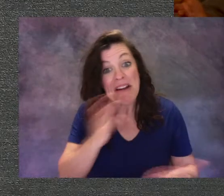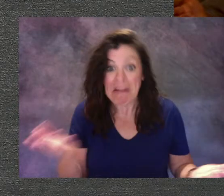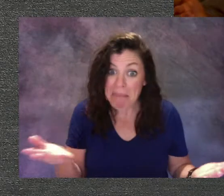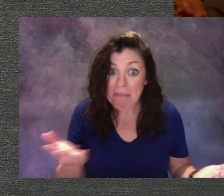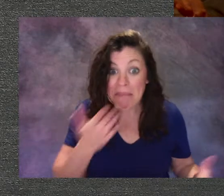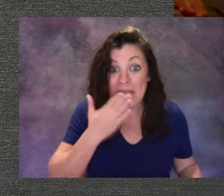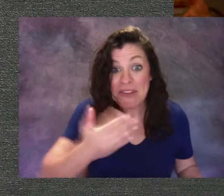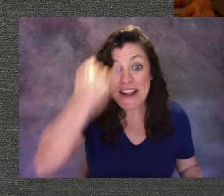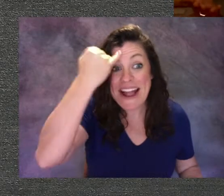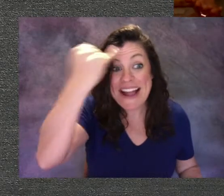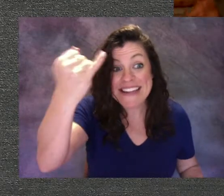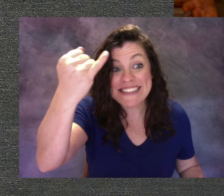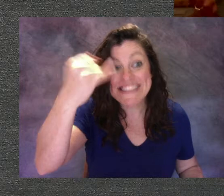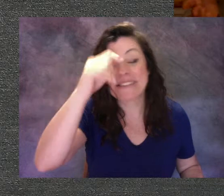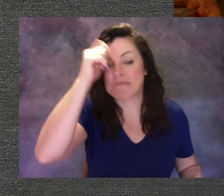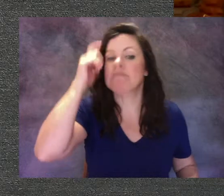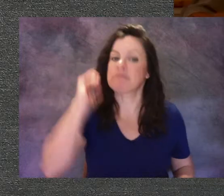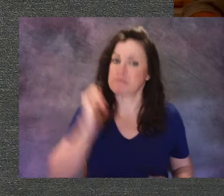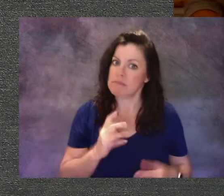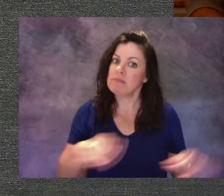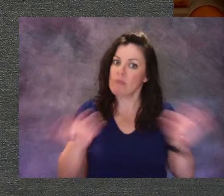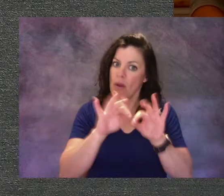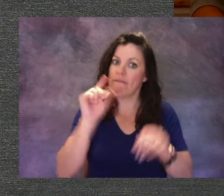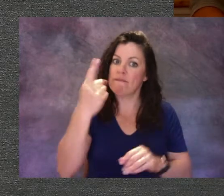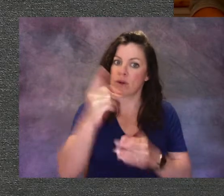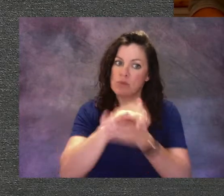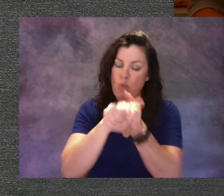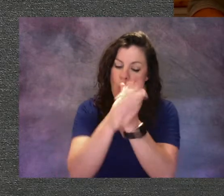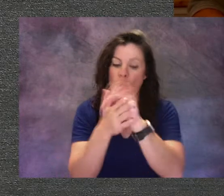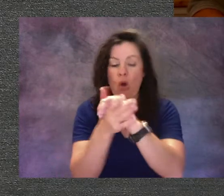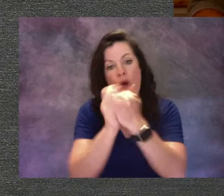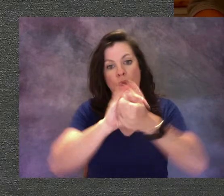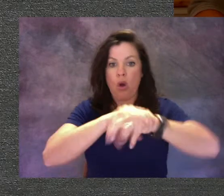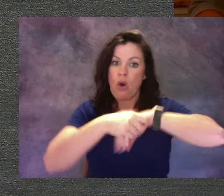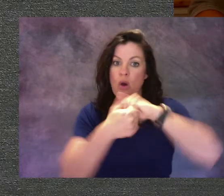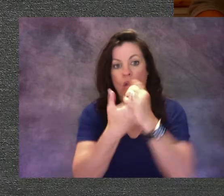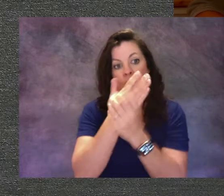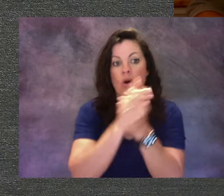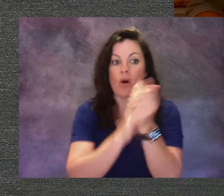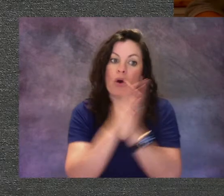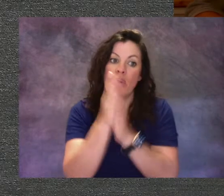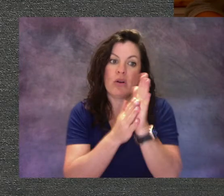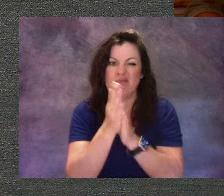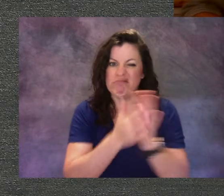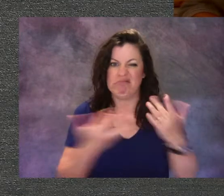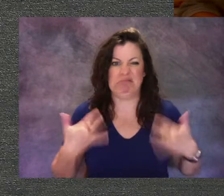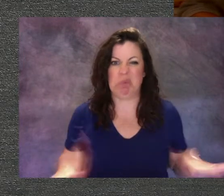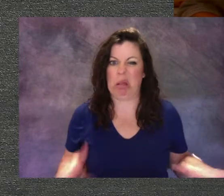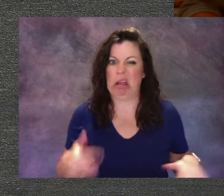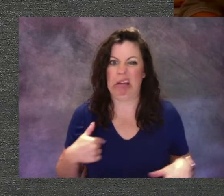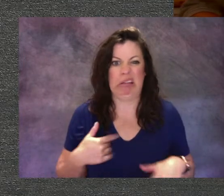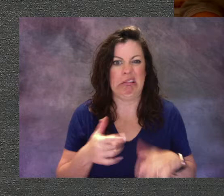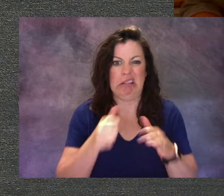So it's good manners to wash your hands. To get rid of germs, so you're not spreading them to your friends.